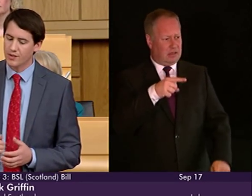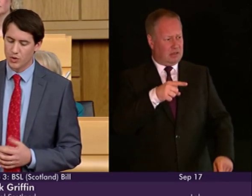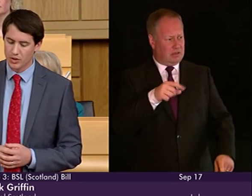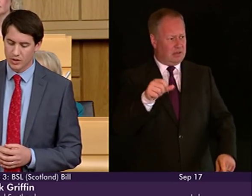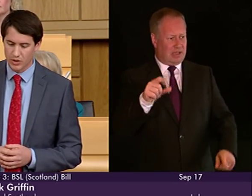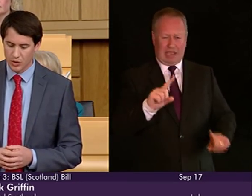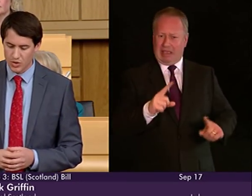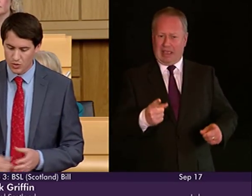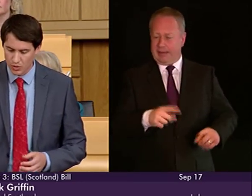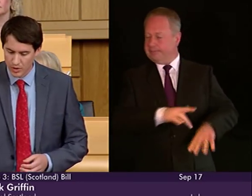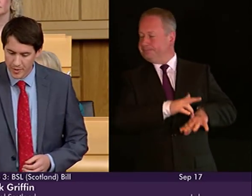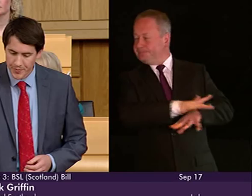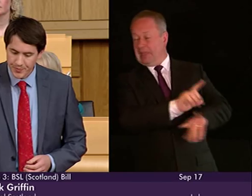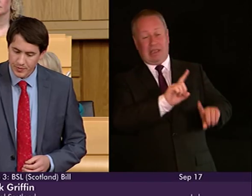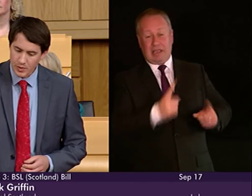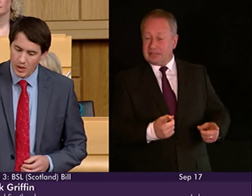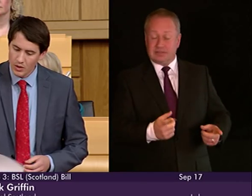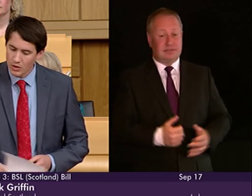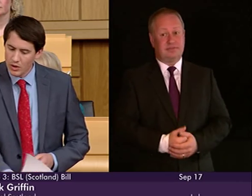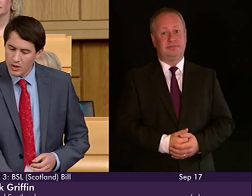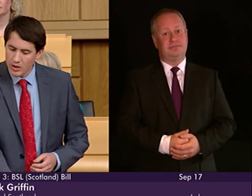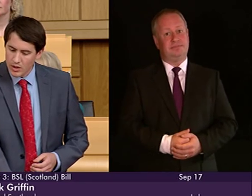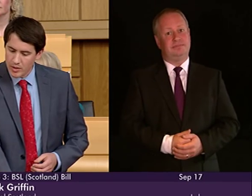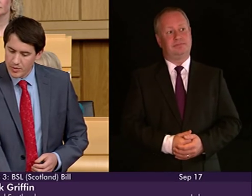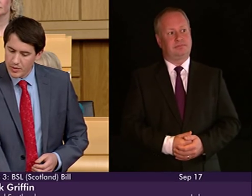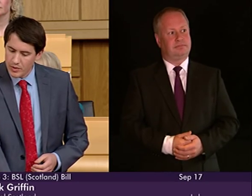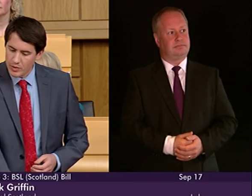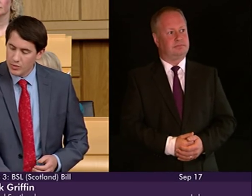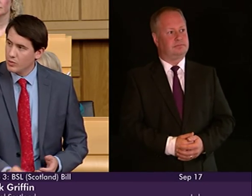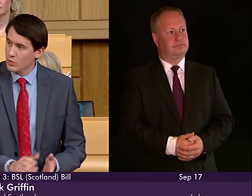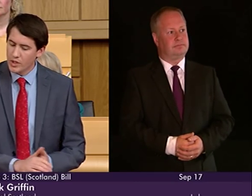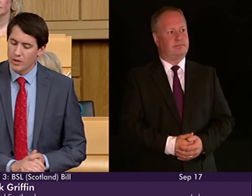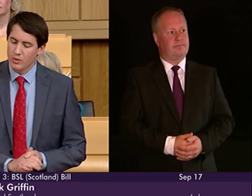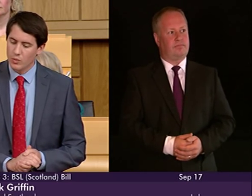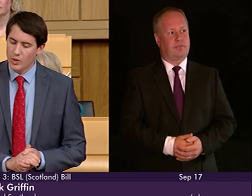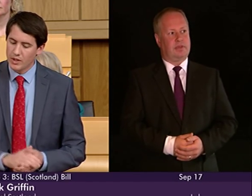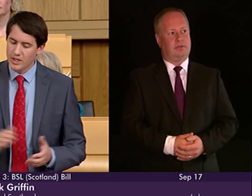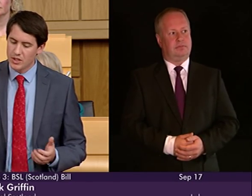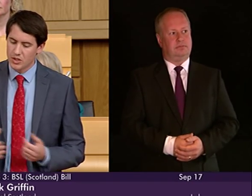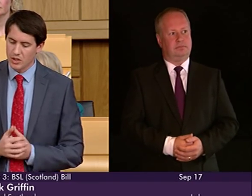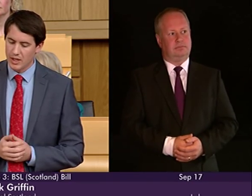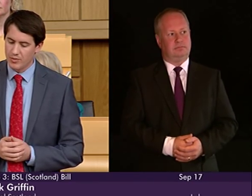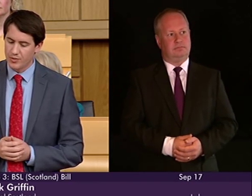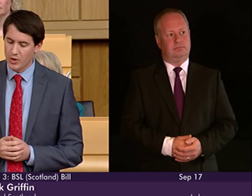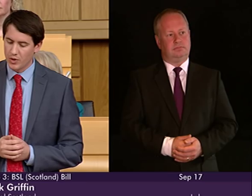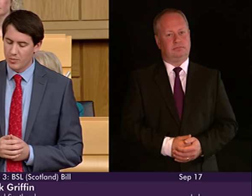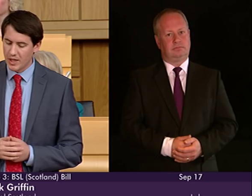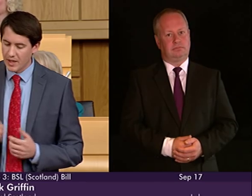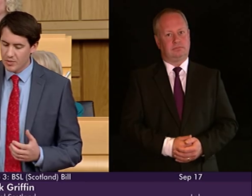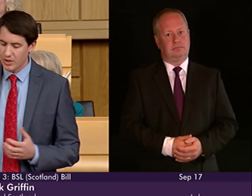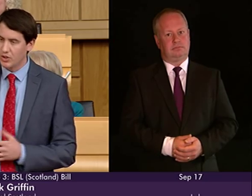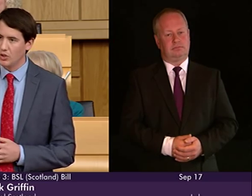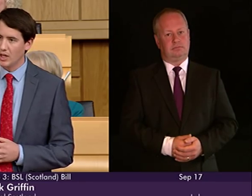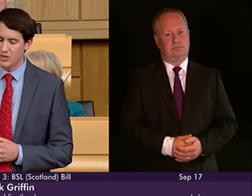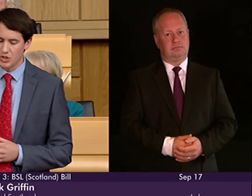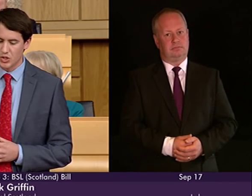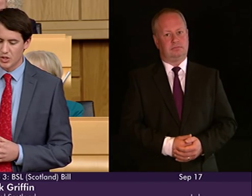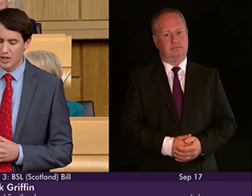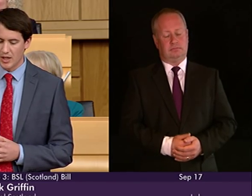no longer afford to do so. One of my reasons for attempting to introduce